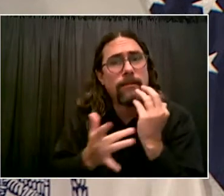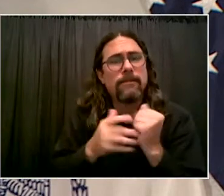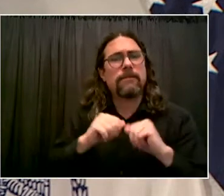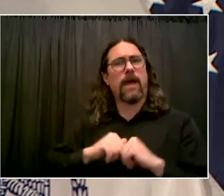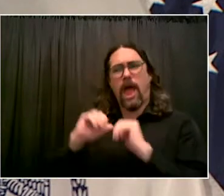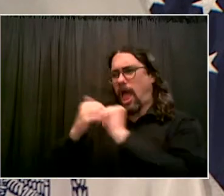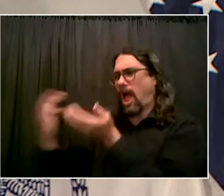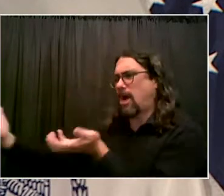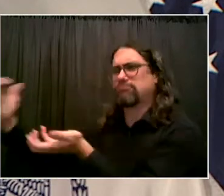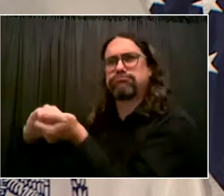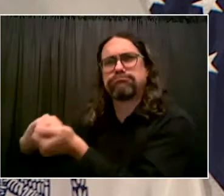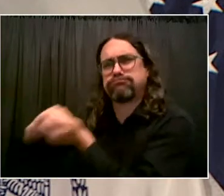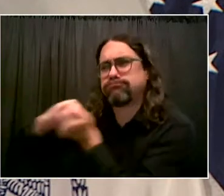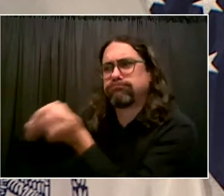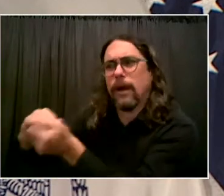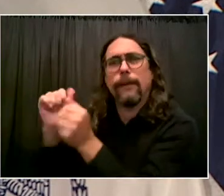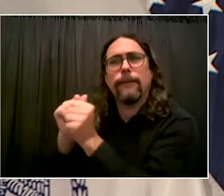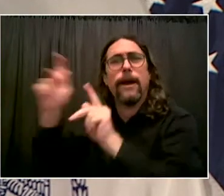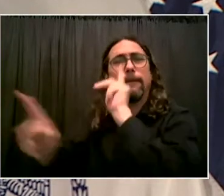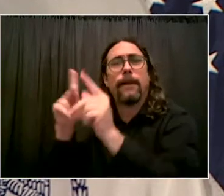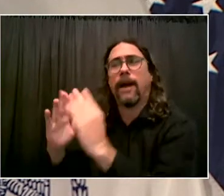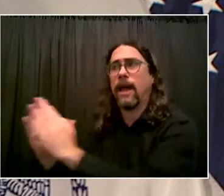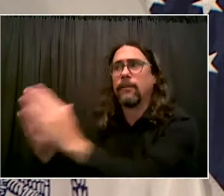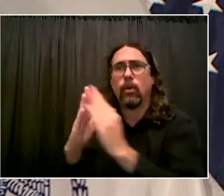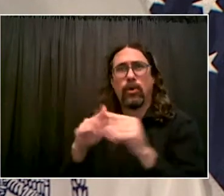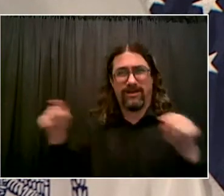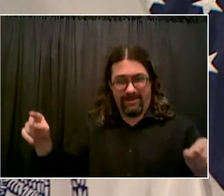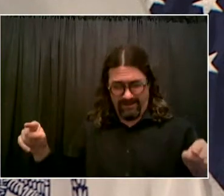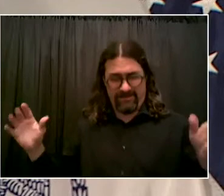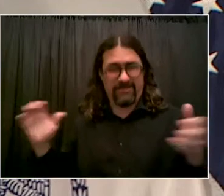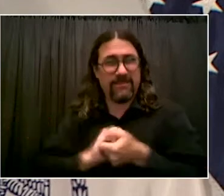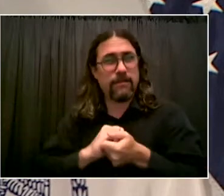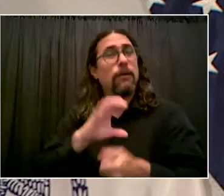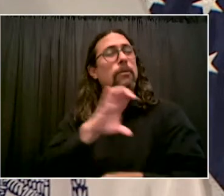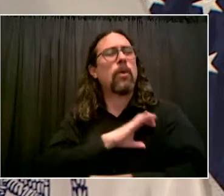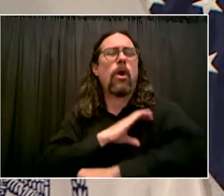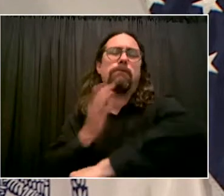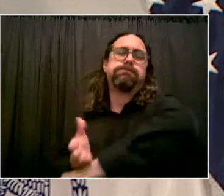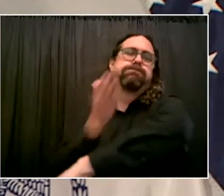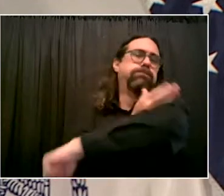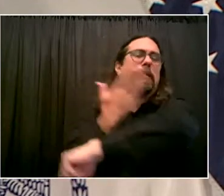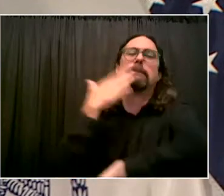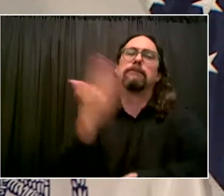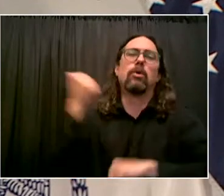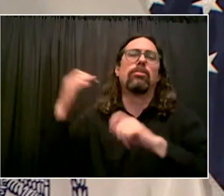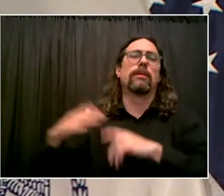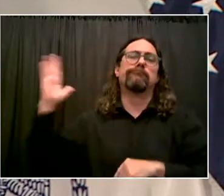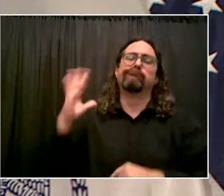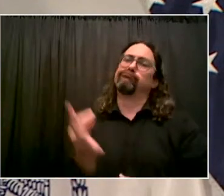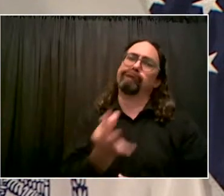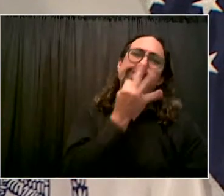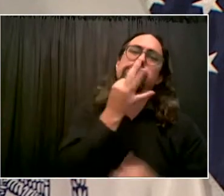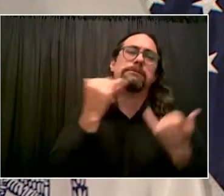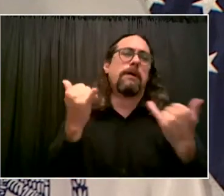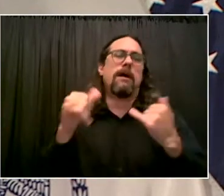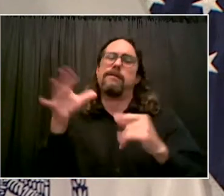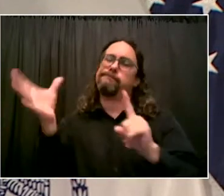WITH THE COMMUNITY BECAUSE LOTS OF TIMES THE INFORMATION FROM THE COMMUNITY THAT IS CRUCIAL BUT THEY FIND THE PERSON